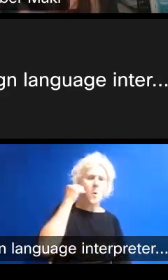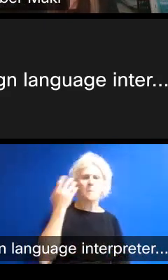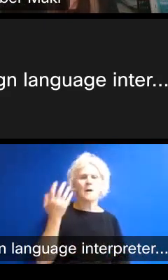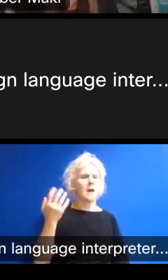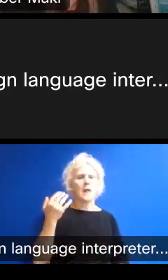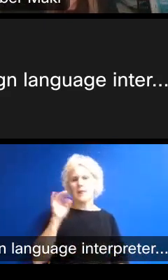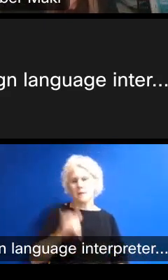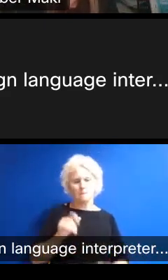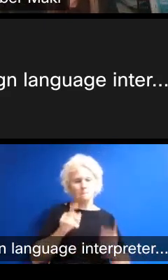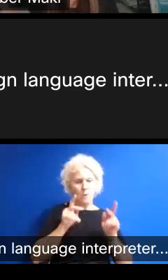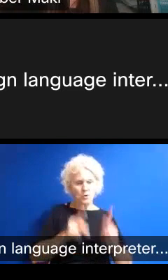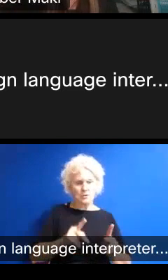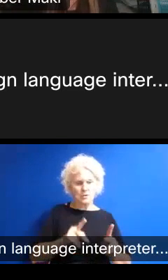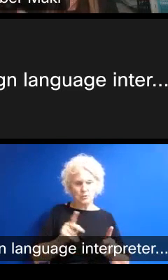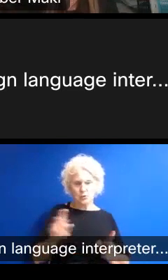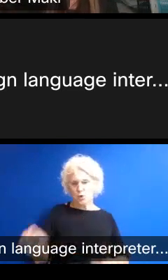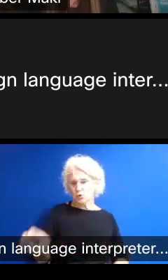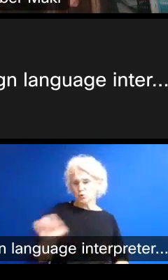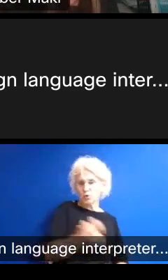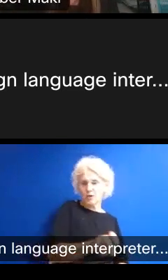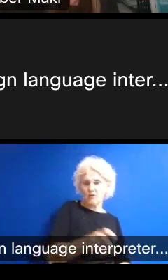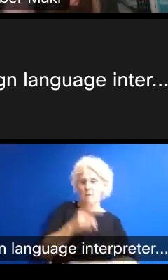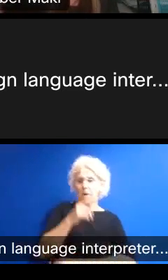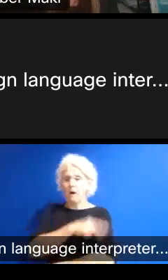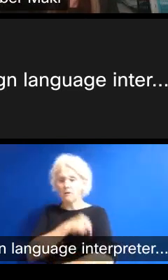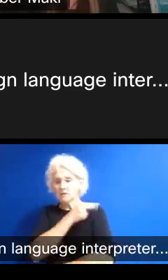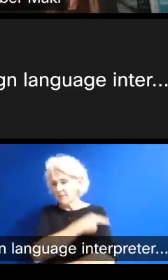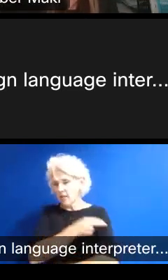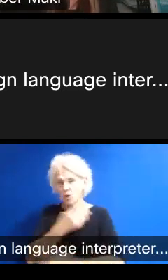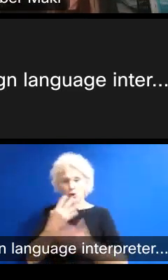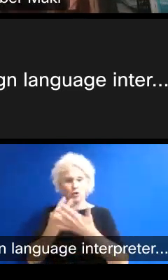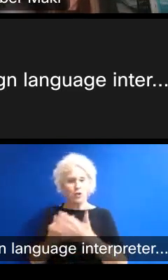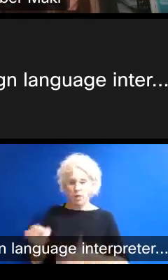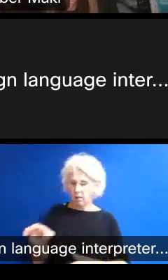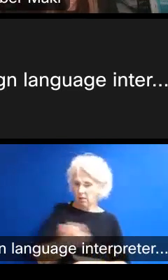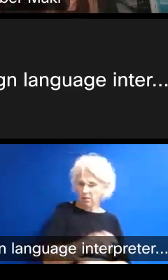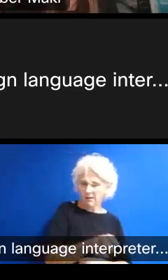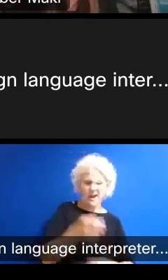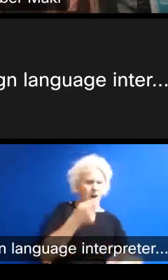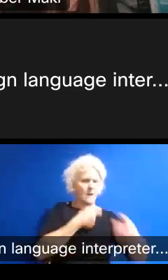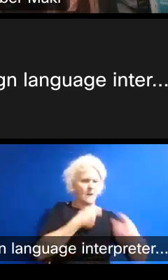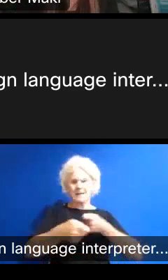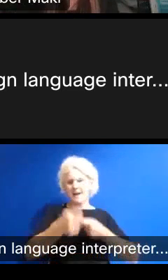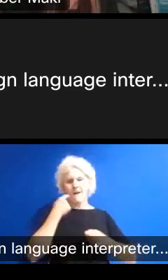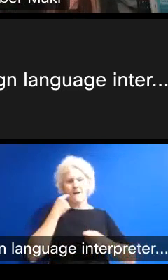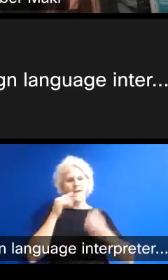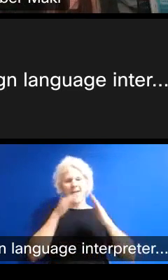a hospital from jail in place of housing because they have no other place to go.